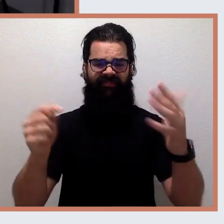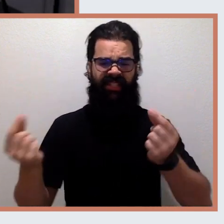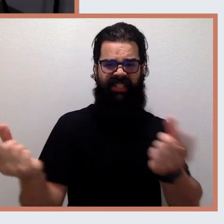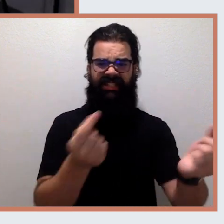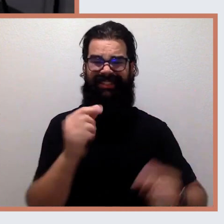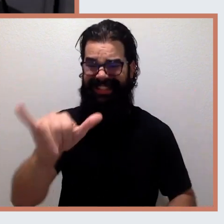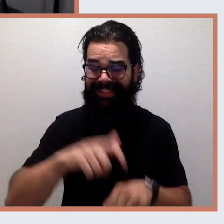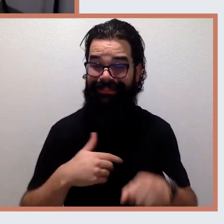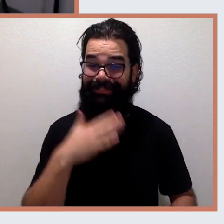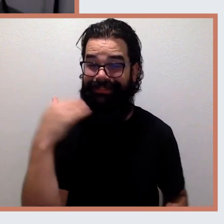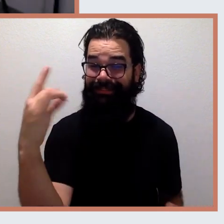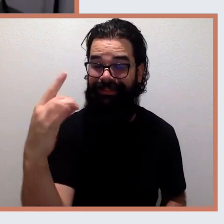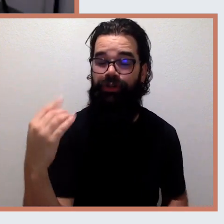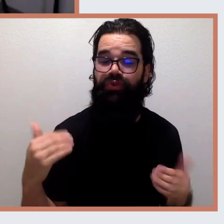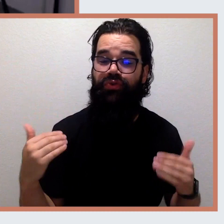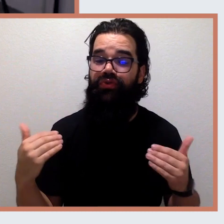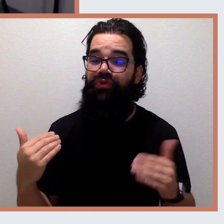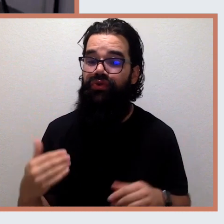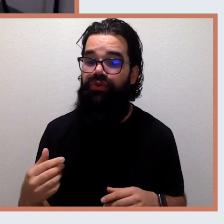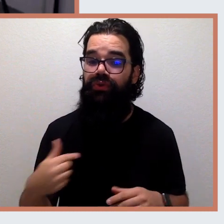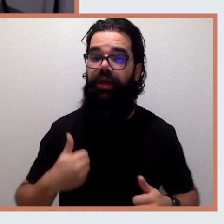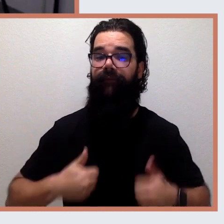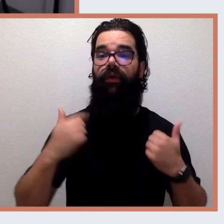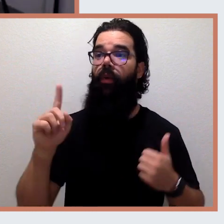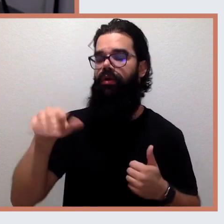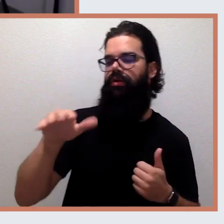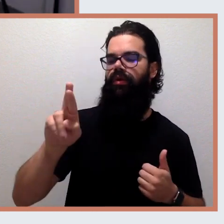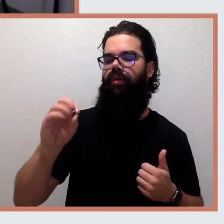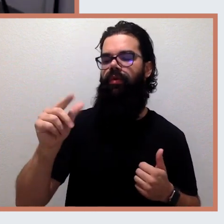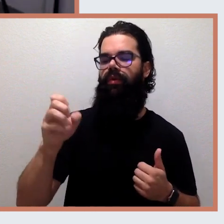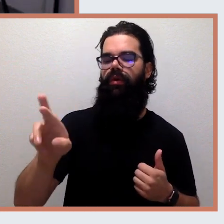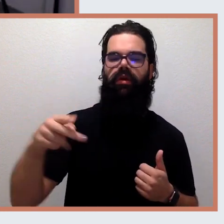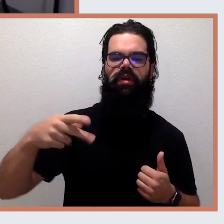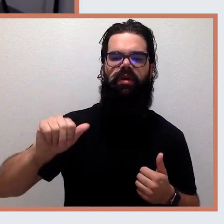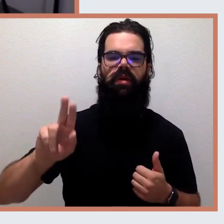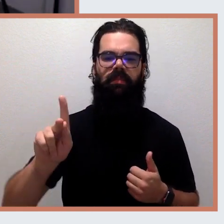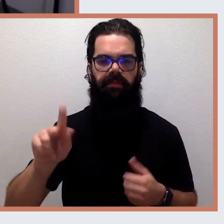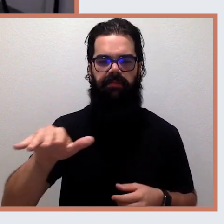I was 18, you know, just doing what I can to survive, and then I lived in Rogers Park, and at that time,